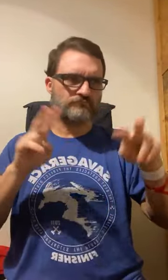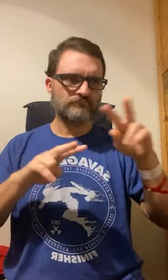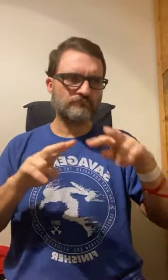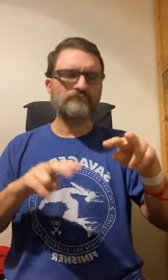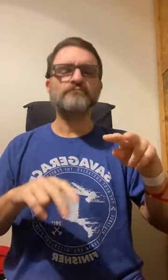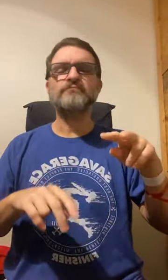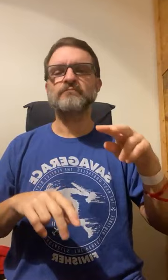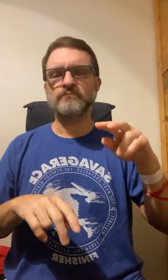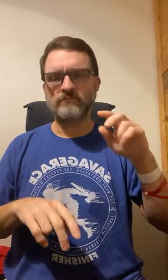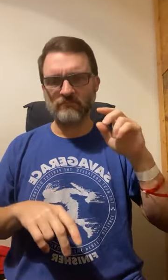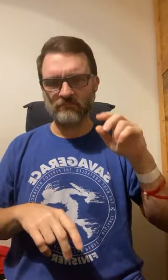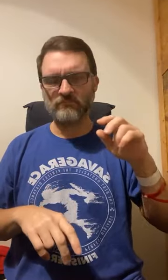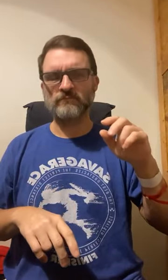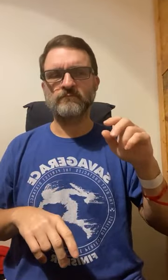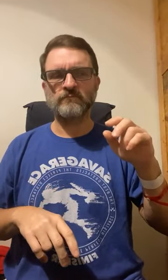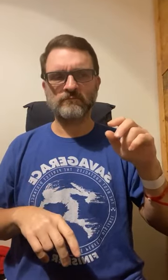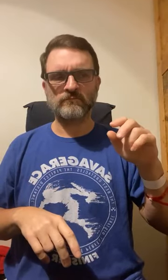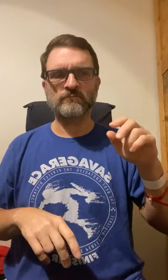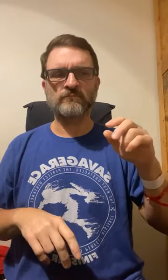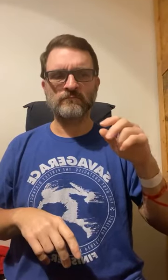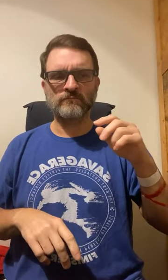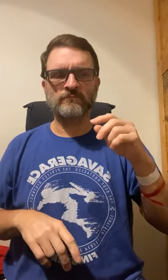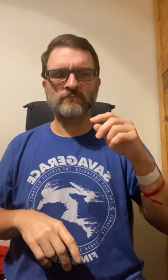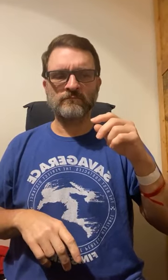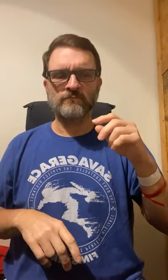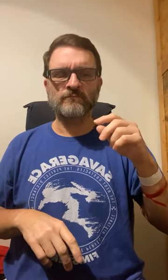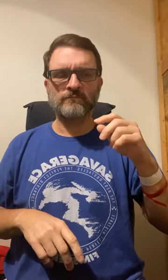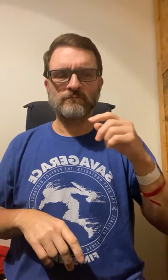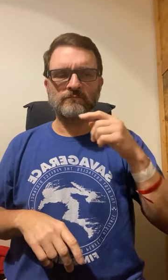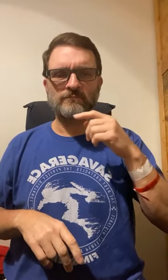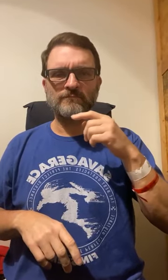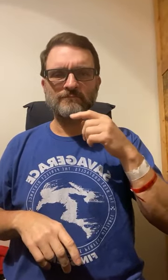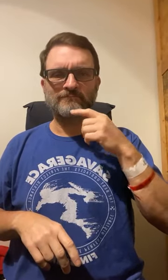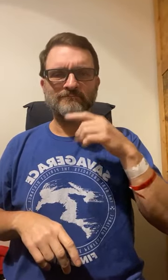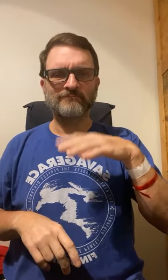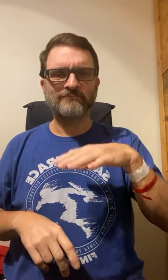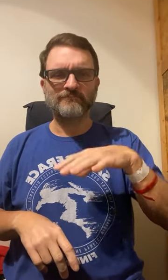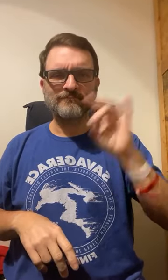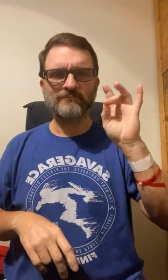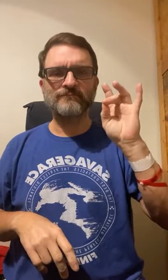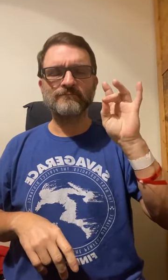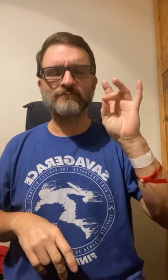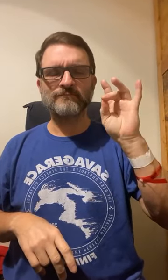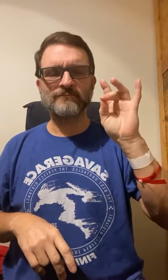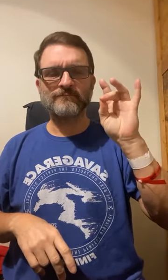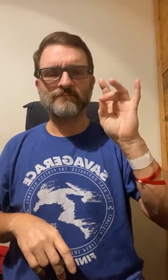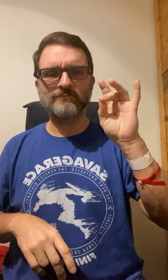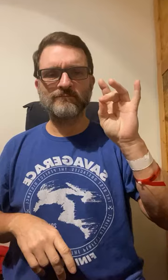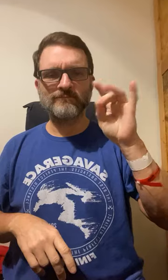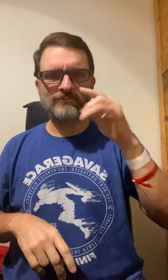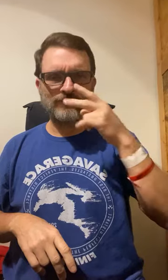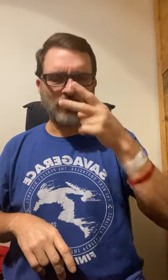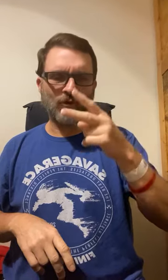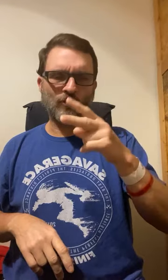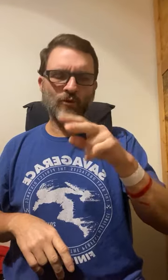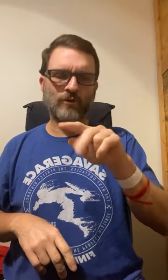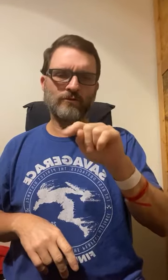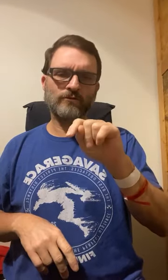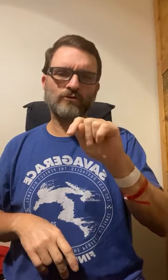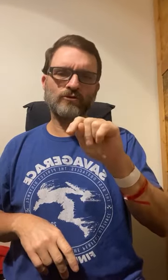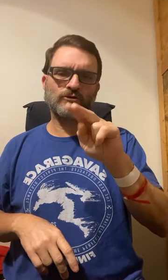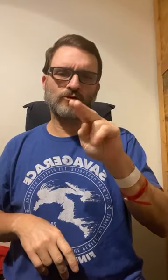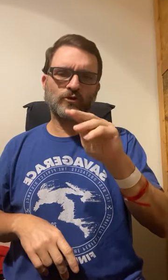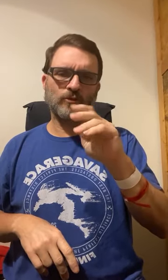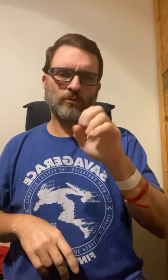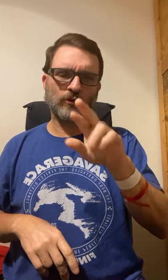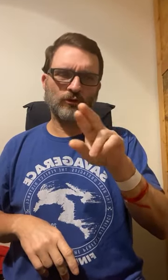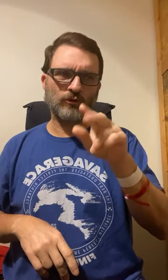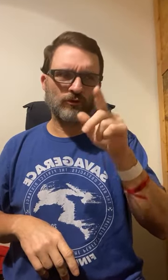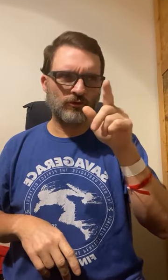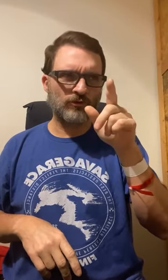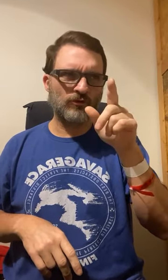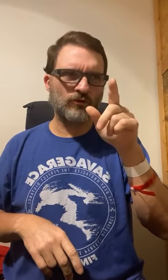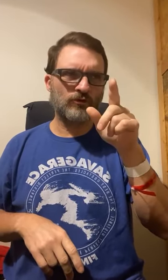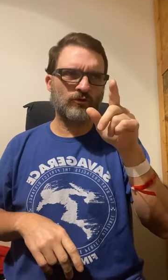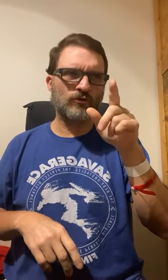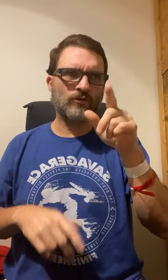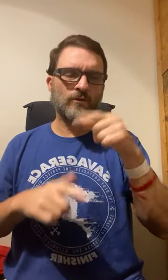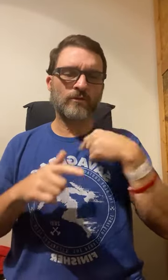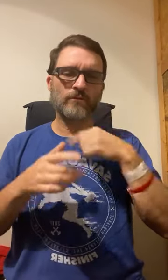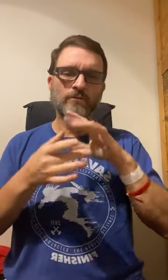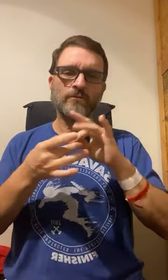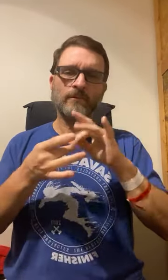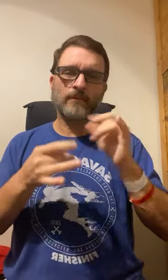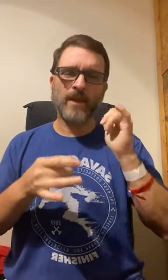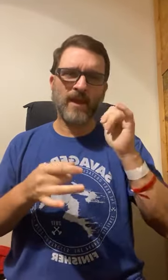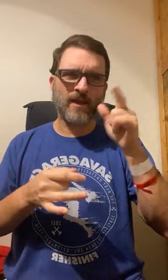They said they found and saw there was a tumor.